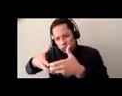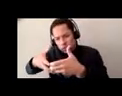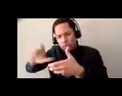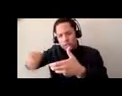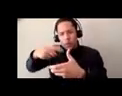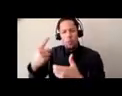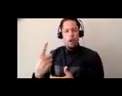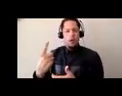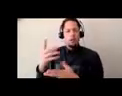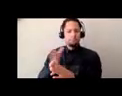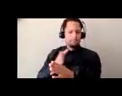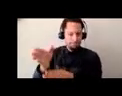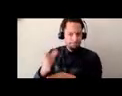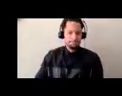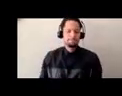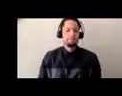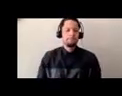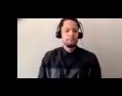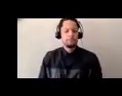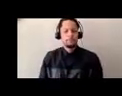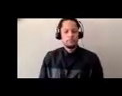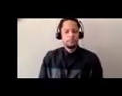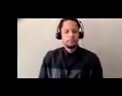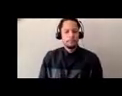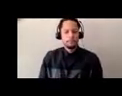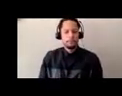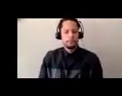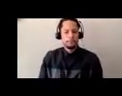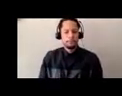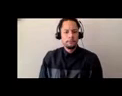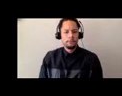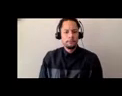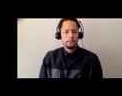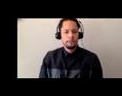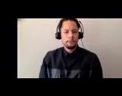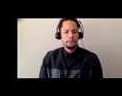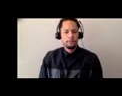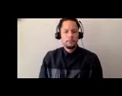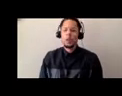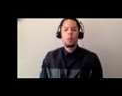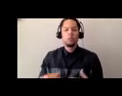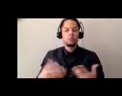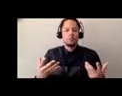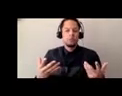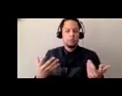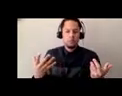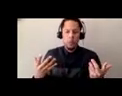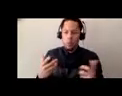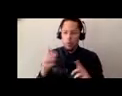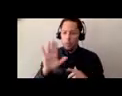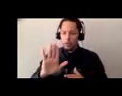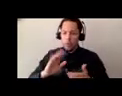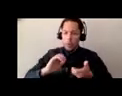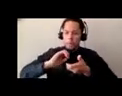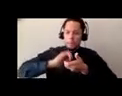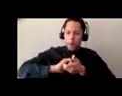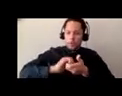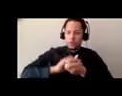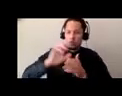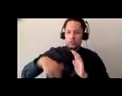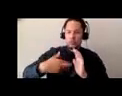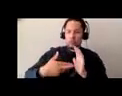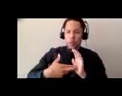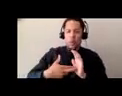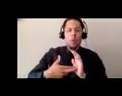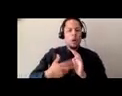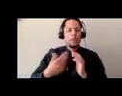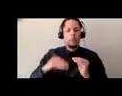that on how -- what's, you know, your partner's roles more intensive efforts in this network.